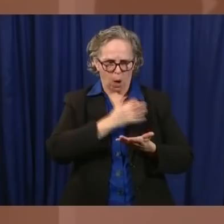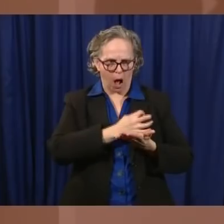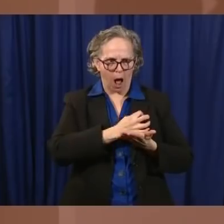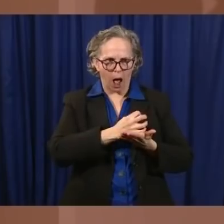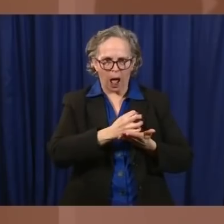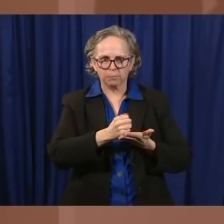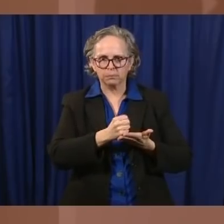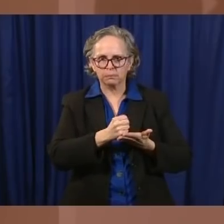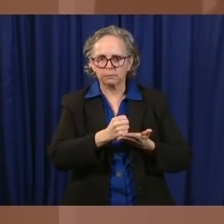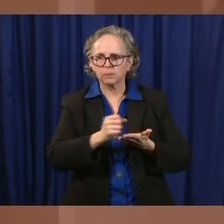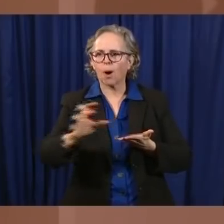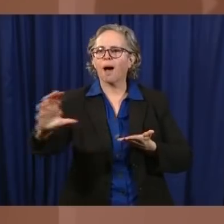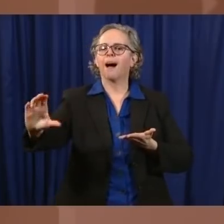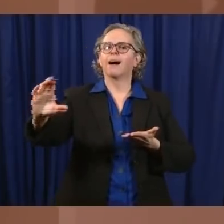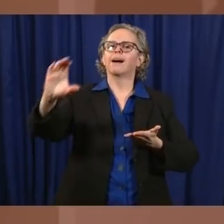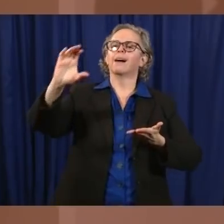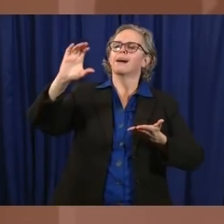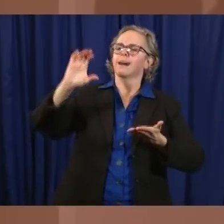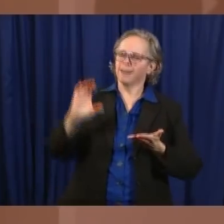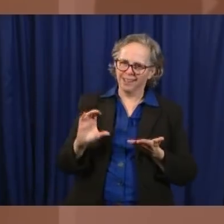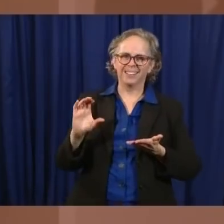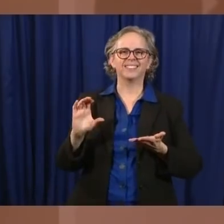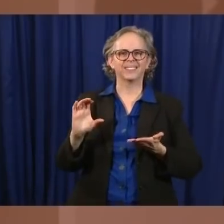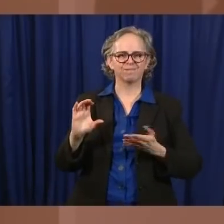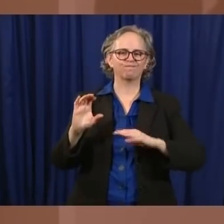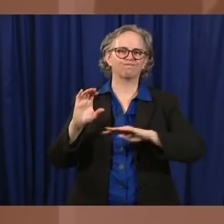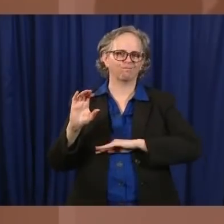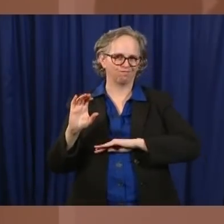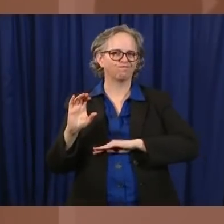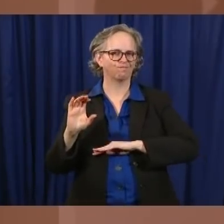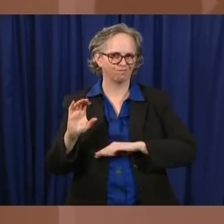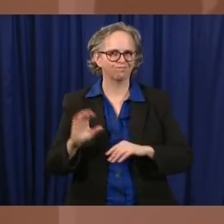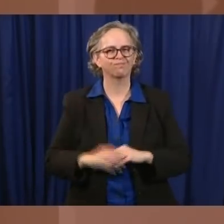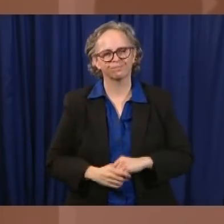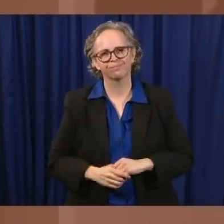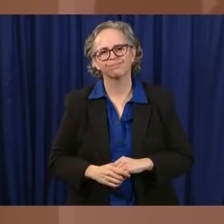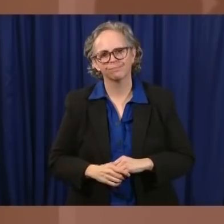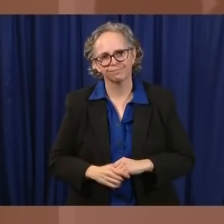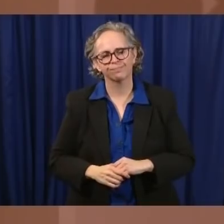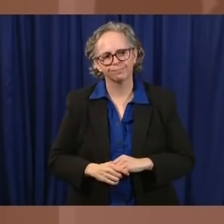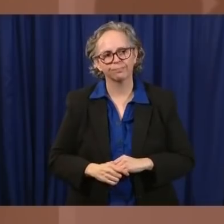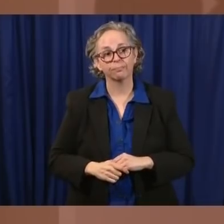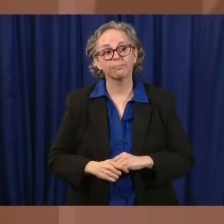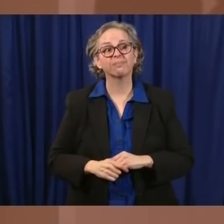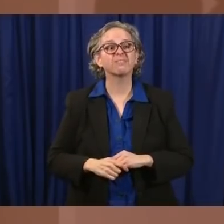HELPING FOOD BANKS FROM RUNNING OUT OF FOOD, SUPPLIES FOR THOSE FAMILIES THAT ARE IN NEED